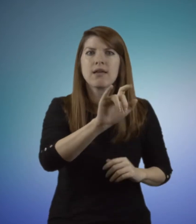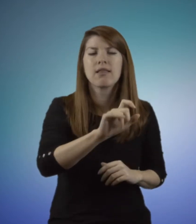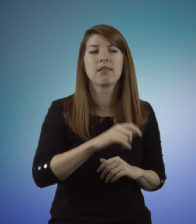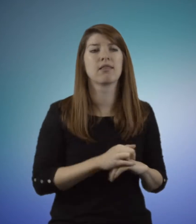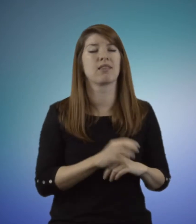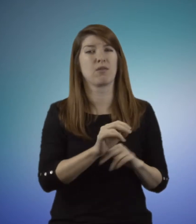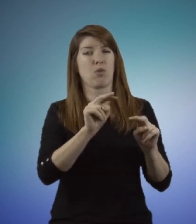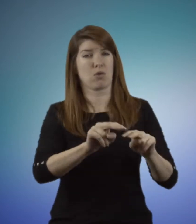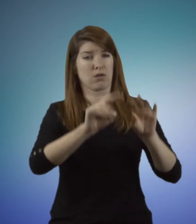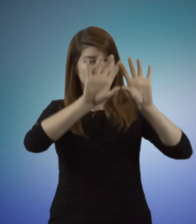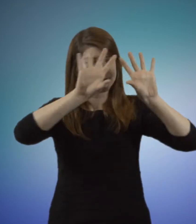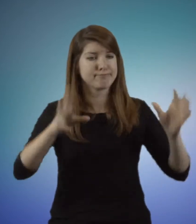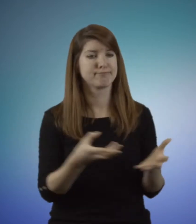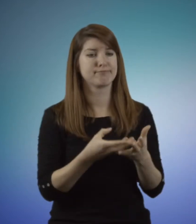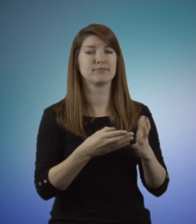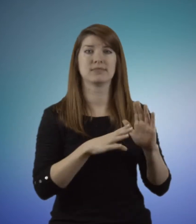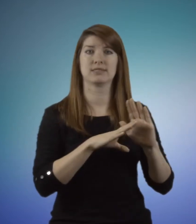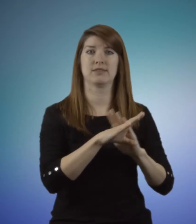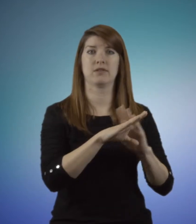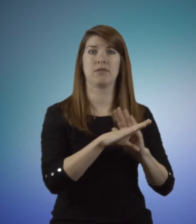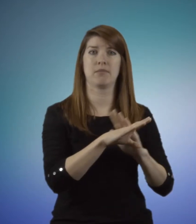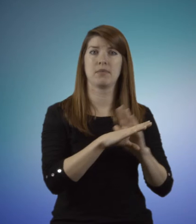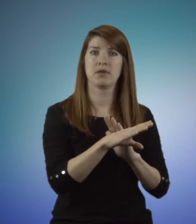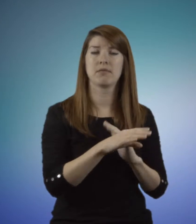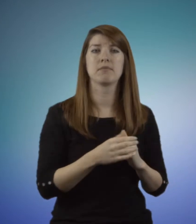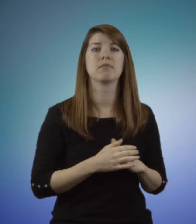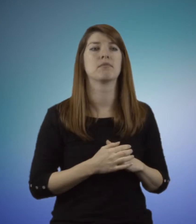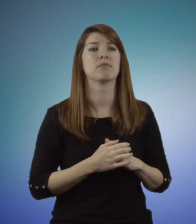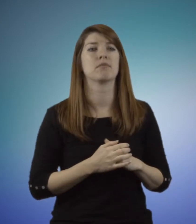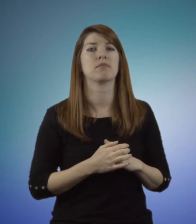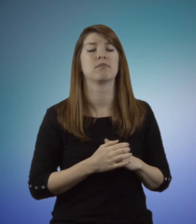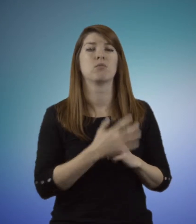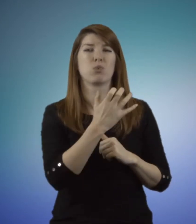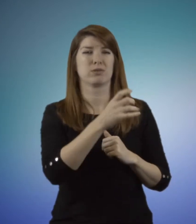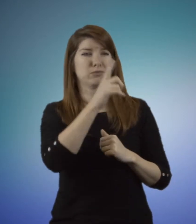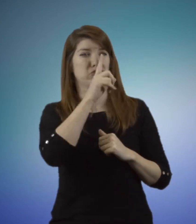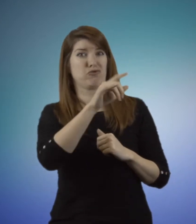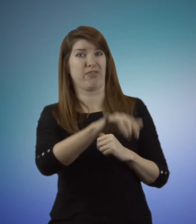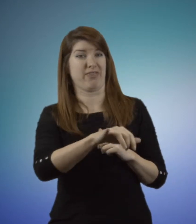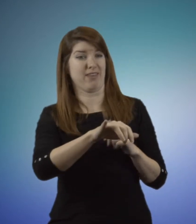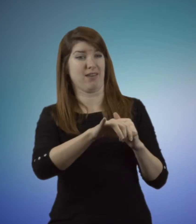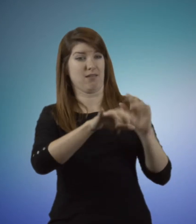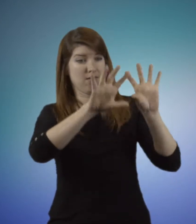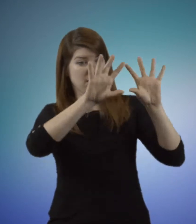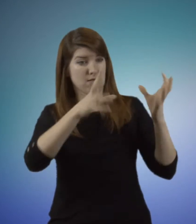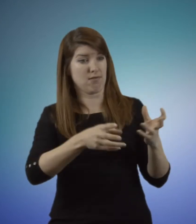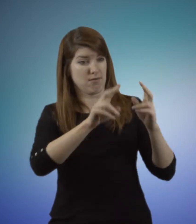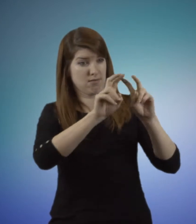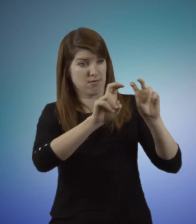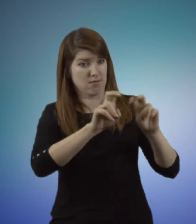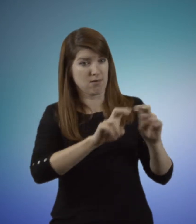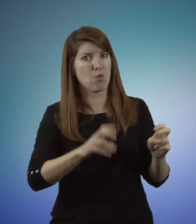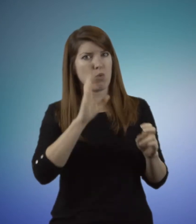And if we're looking at overall development, not in a way that would influence the results